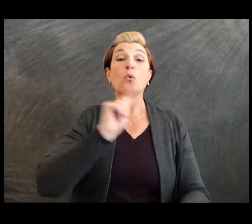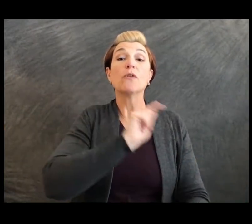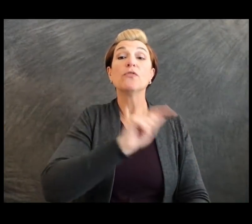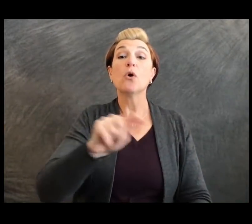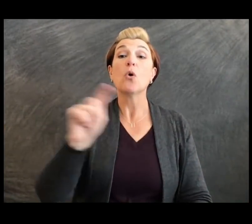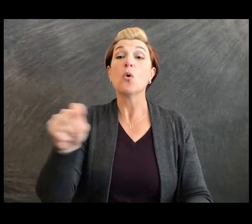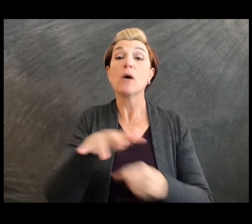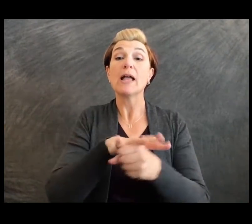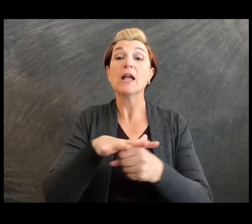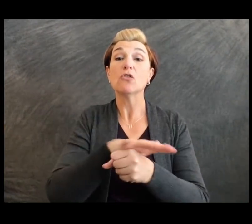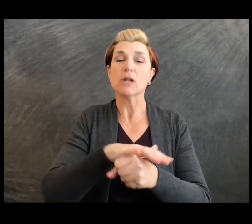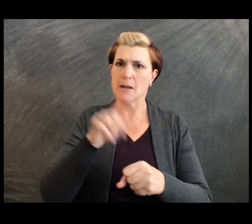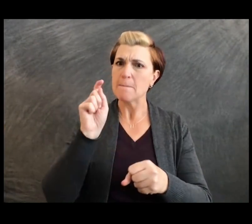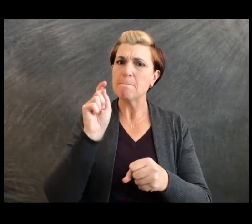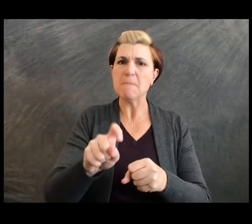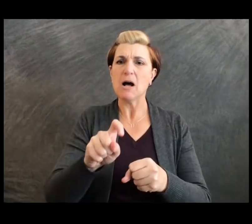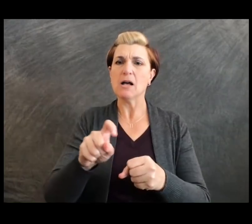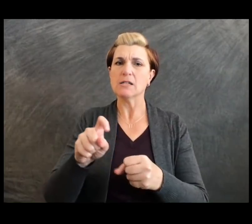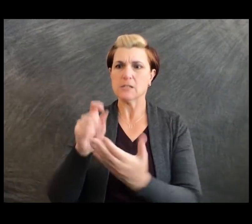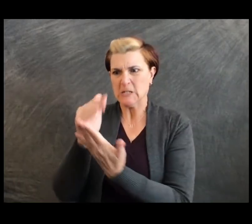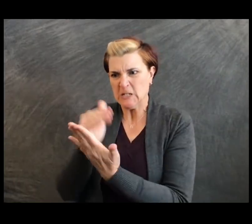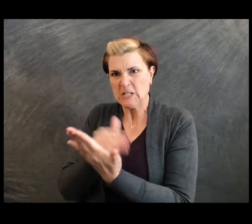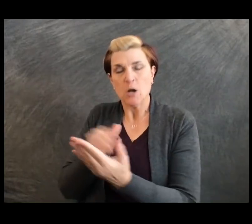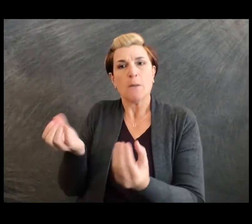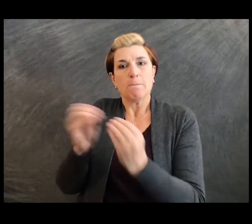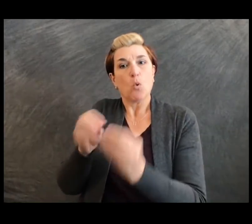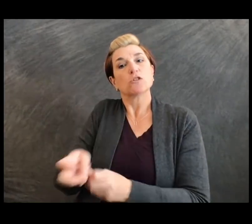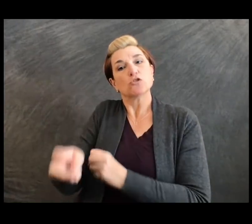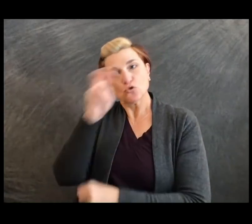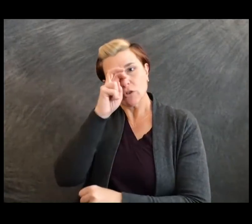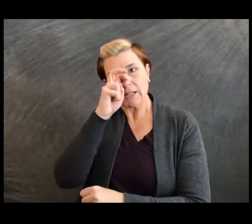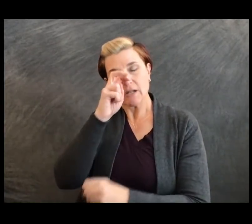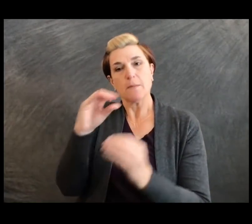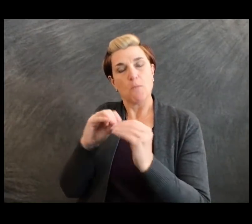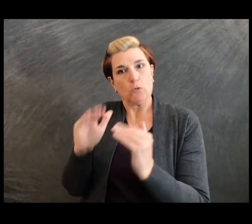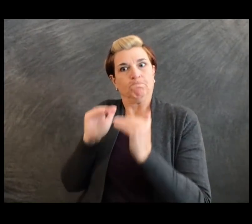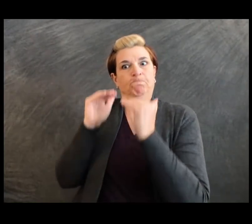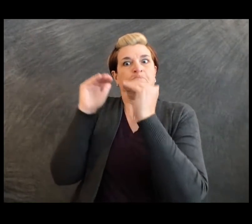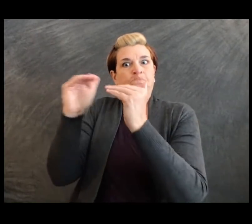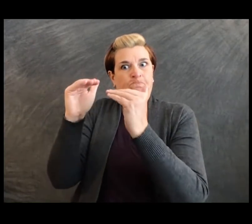hopefully and I have confidence it will happen you will see a impact on that